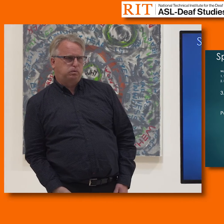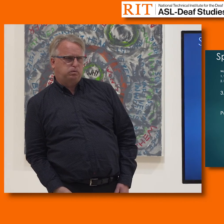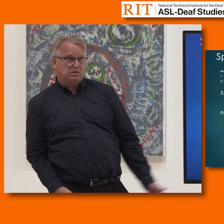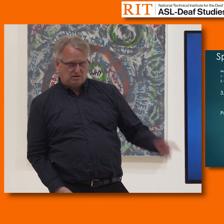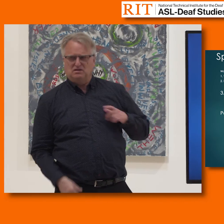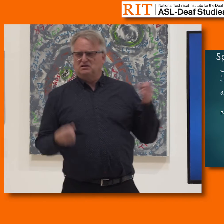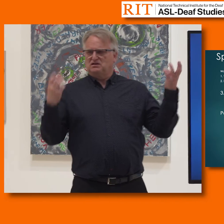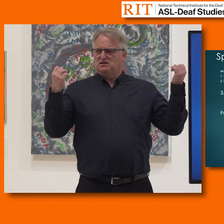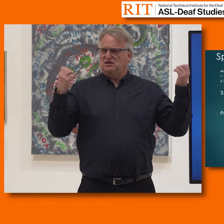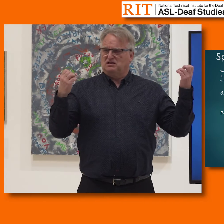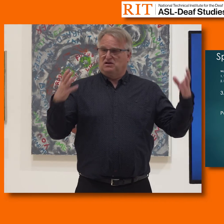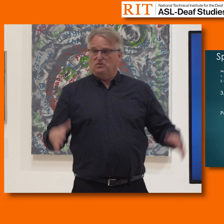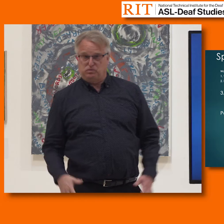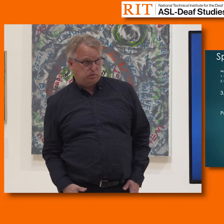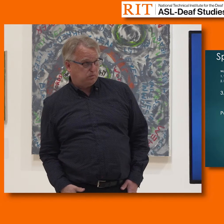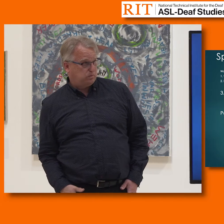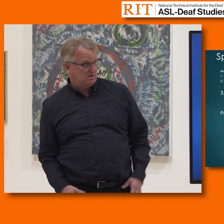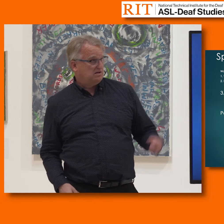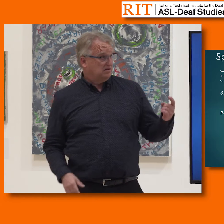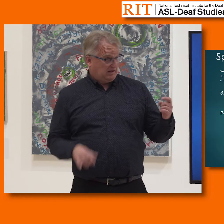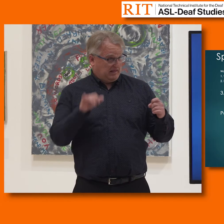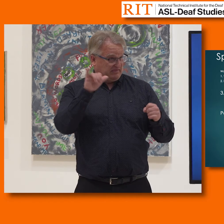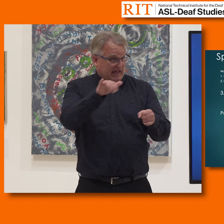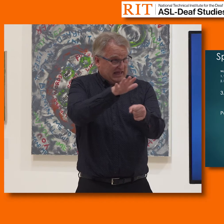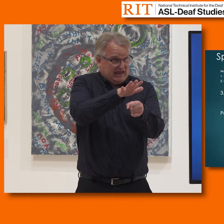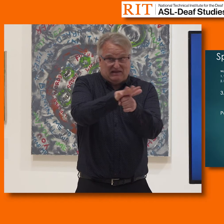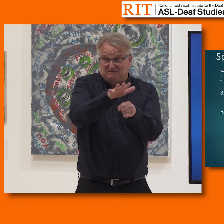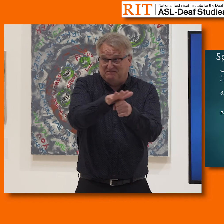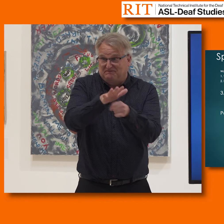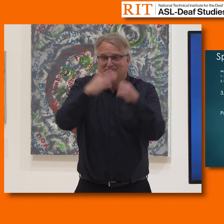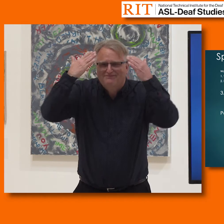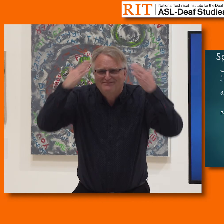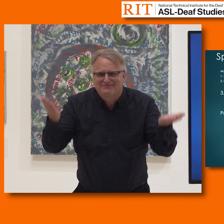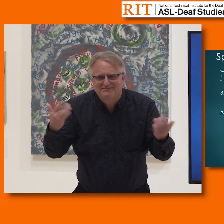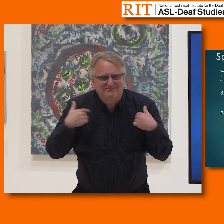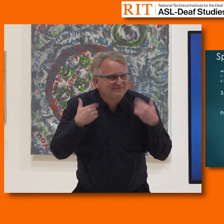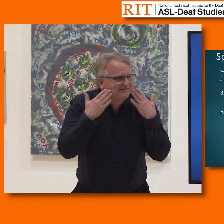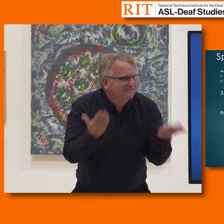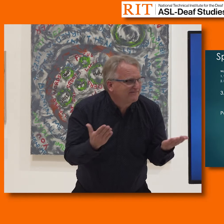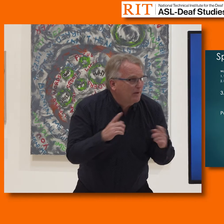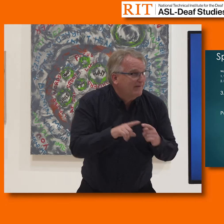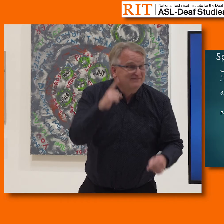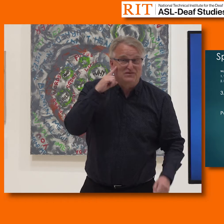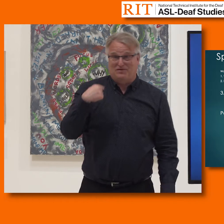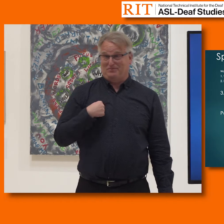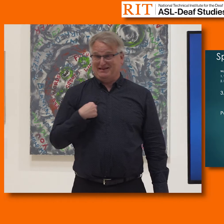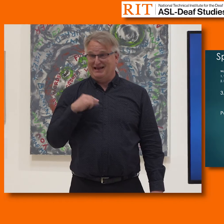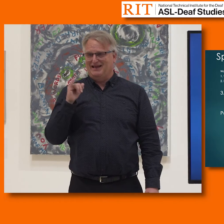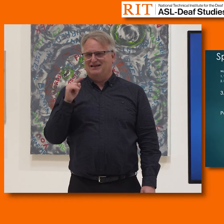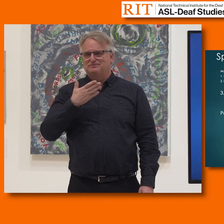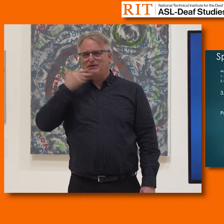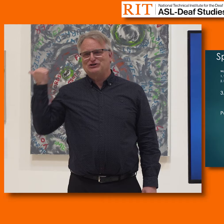but other environments may provide opportunities for something different. Now, I don't know. For me as a Deaf person,